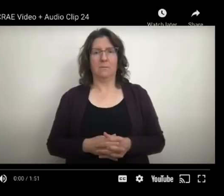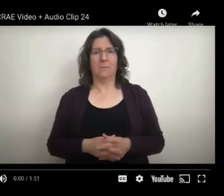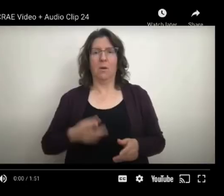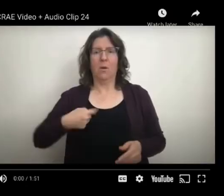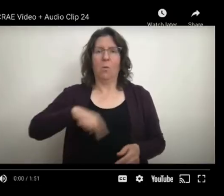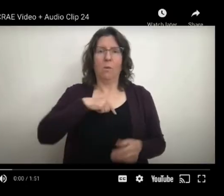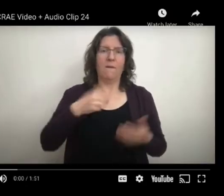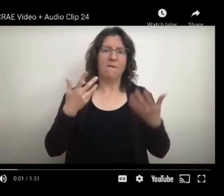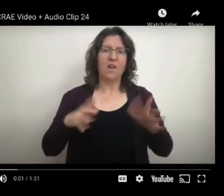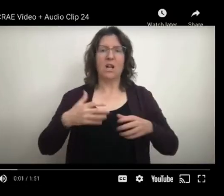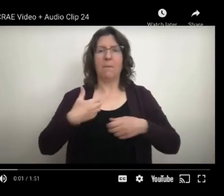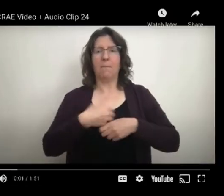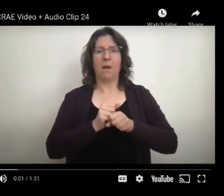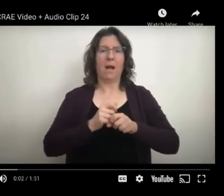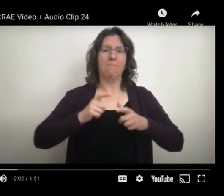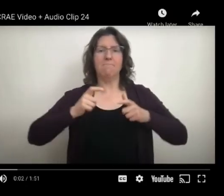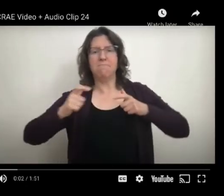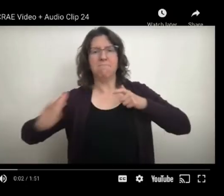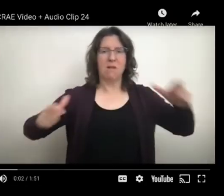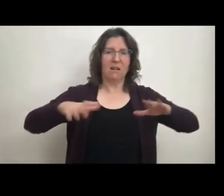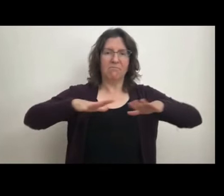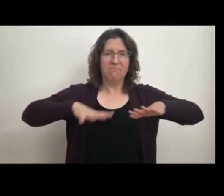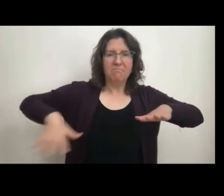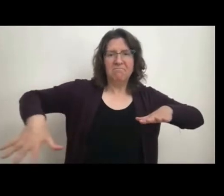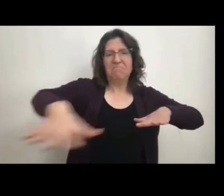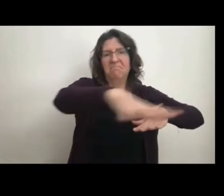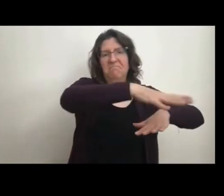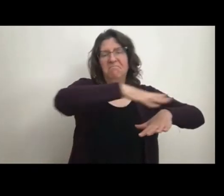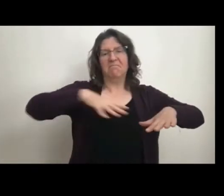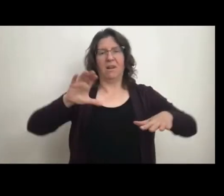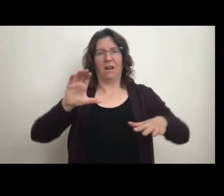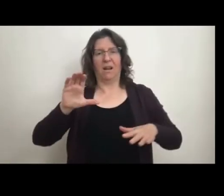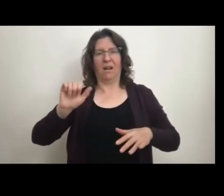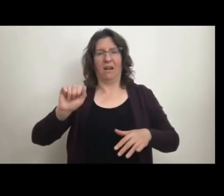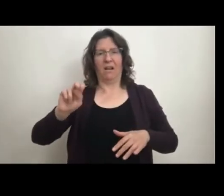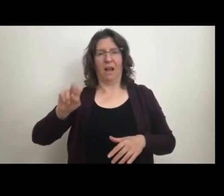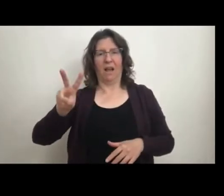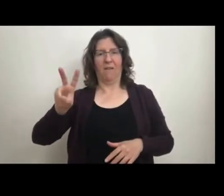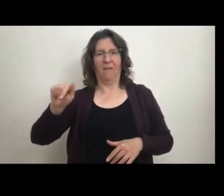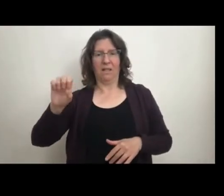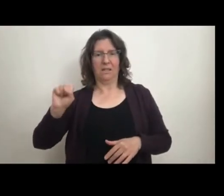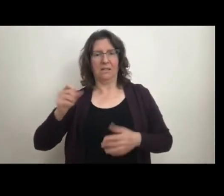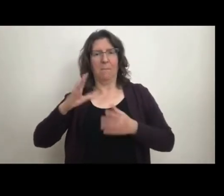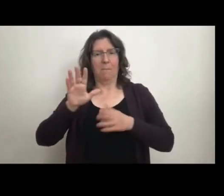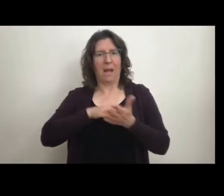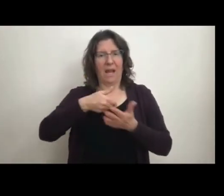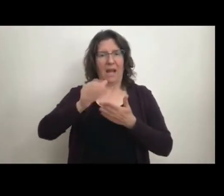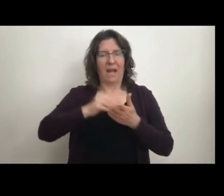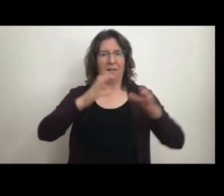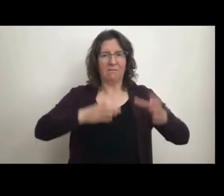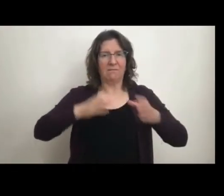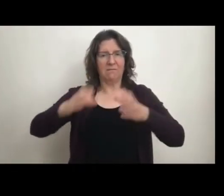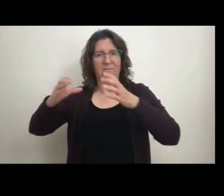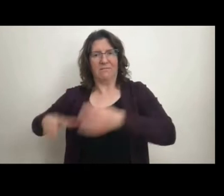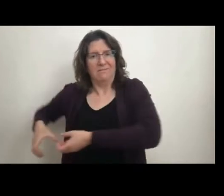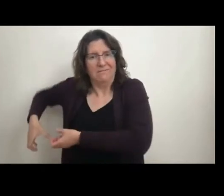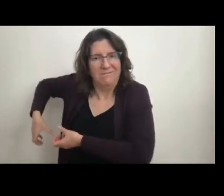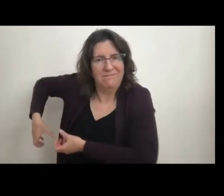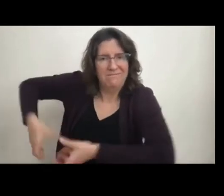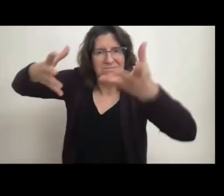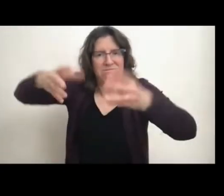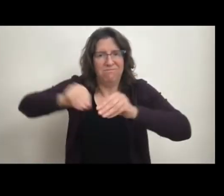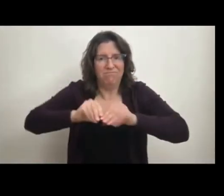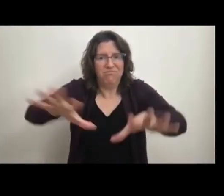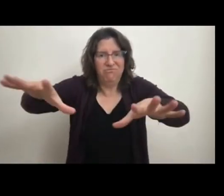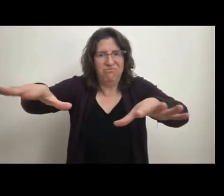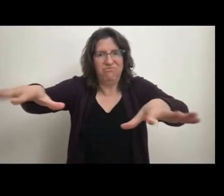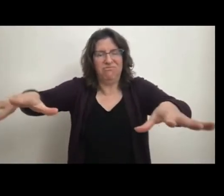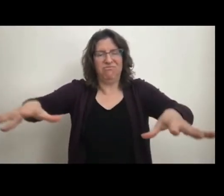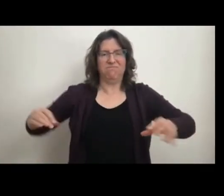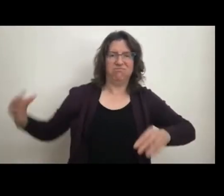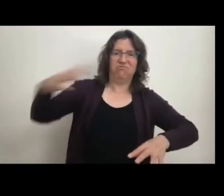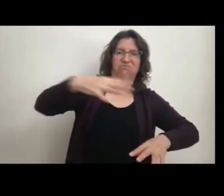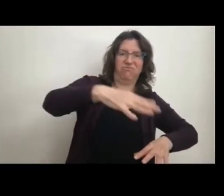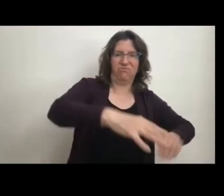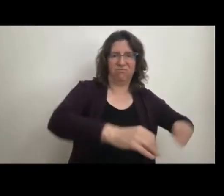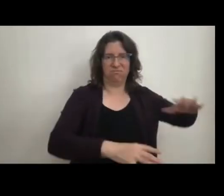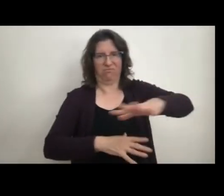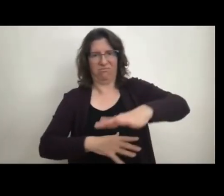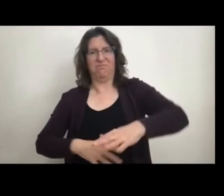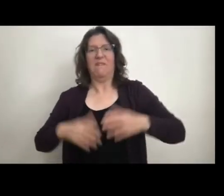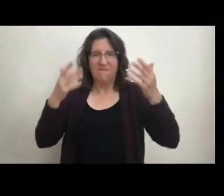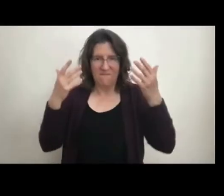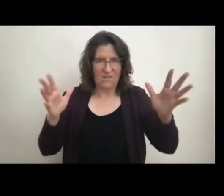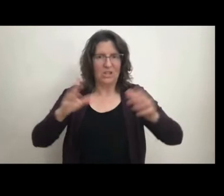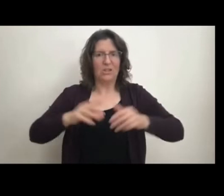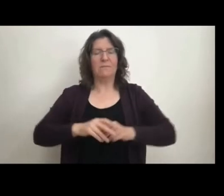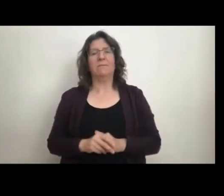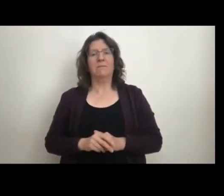After the mammoth group painting exercise where we got cans of paint and threw it onto the canvas,